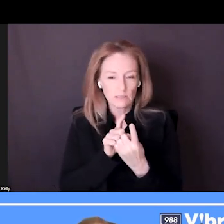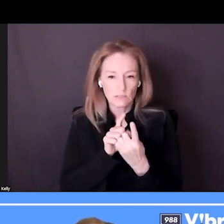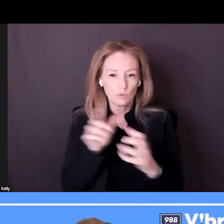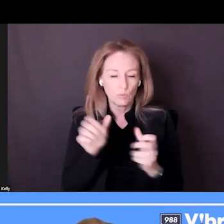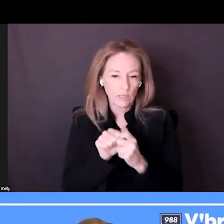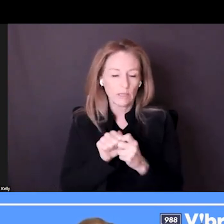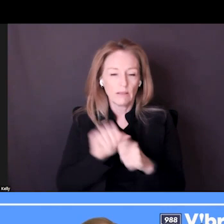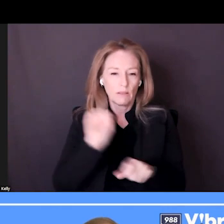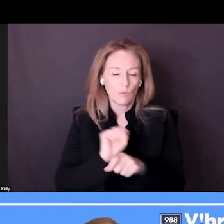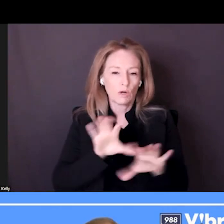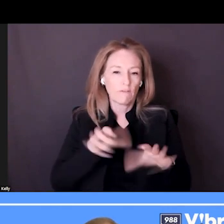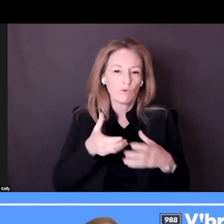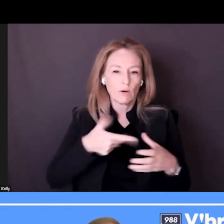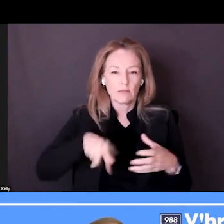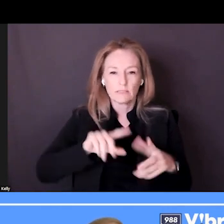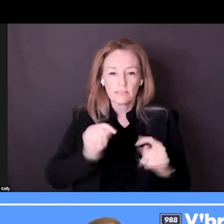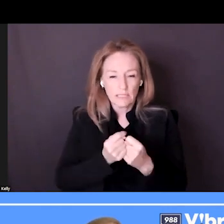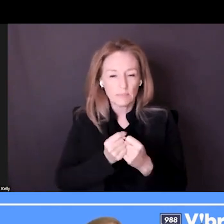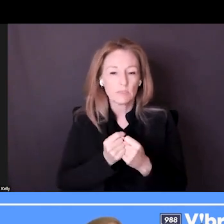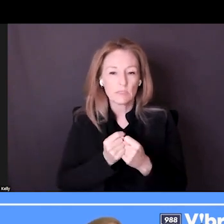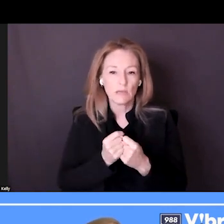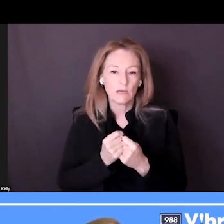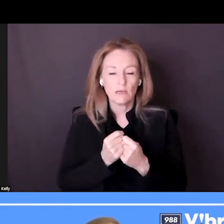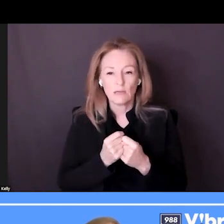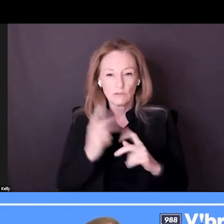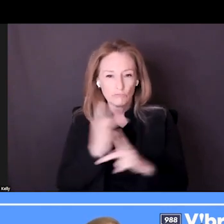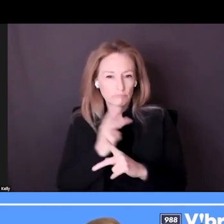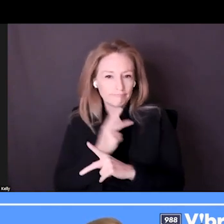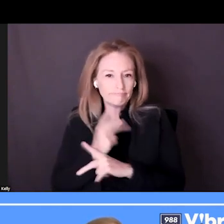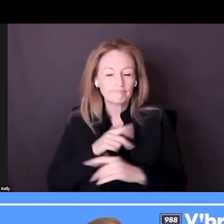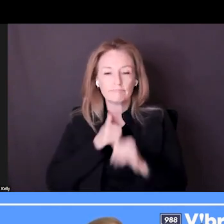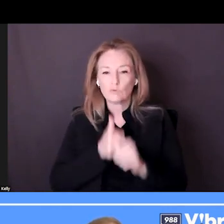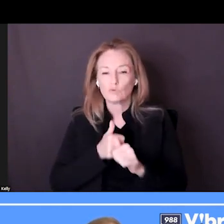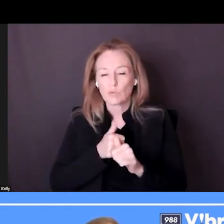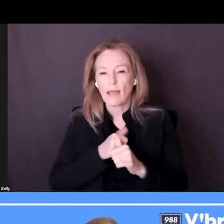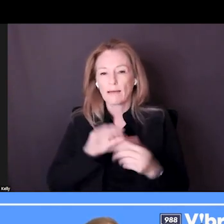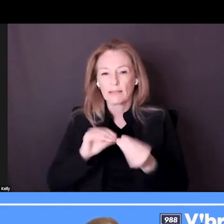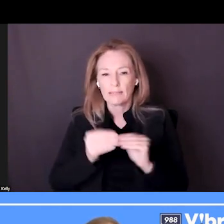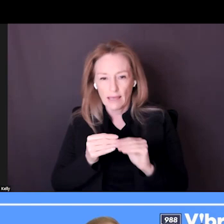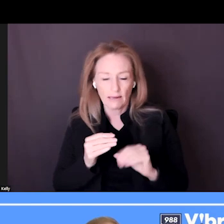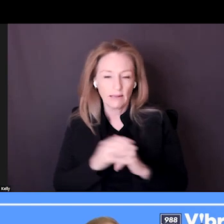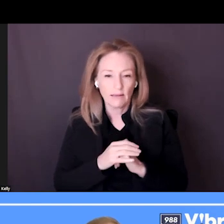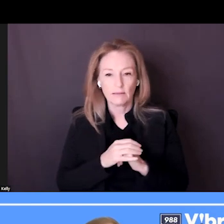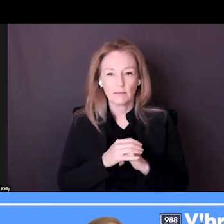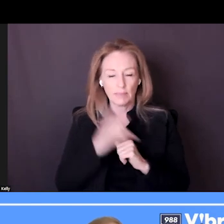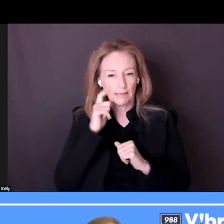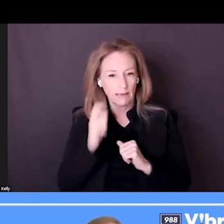THE DATA AND ANALYST RELATIONSHIP BECAUSE THEY SEE IT CAN BE HELPFUL